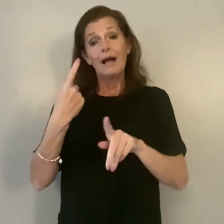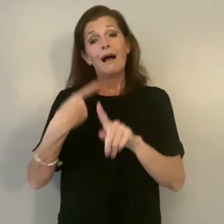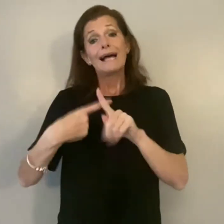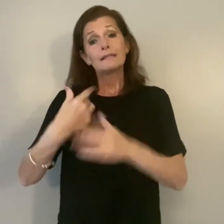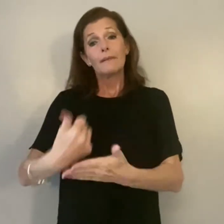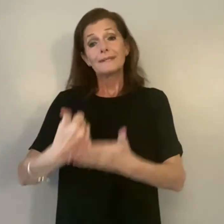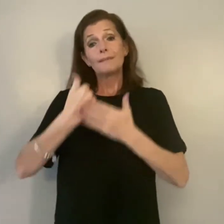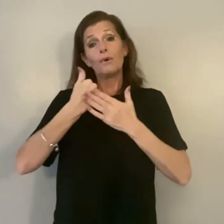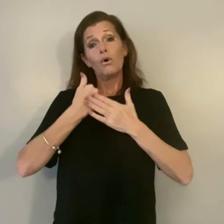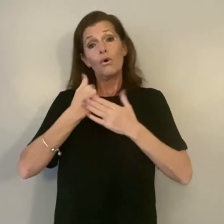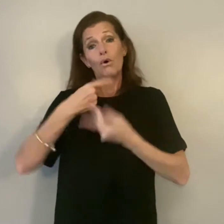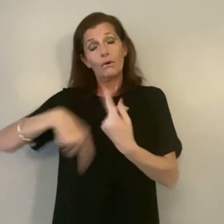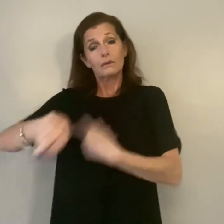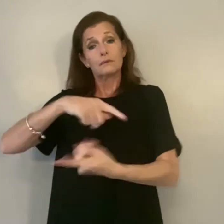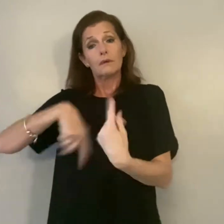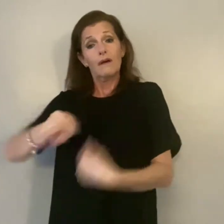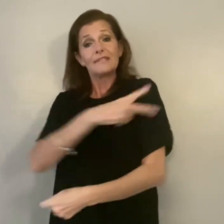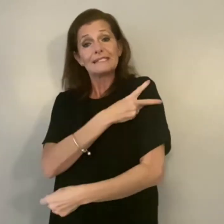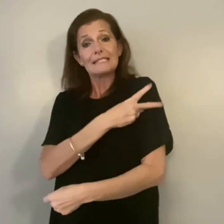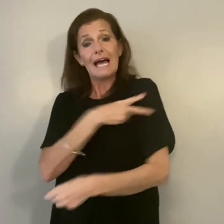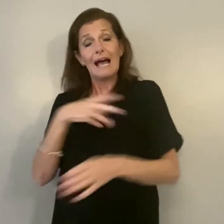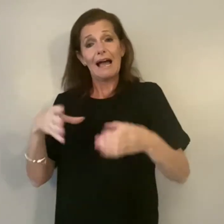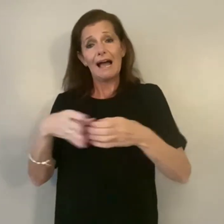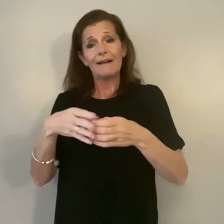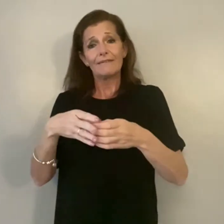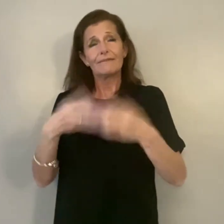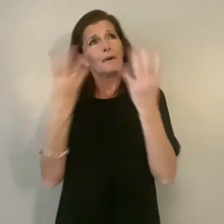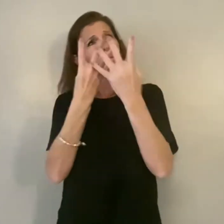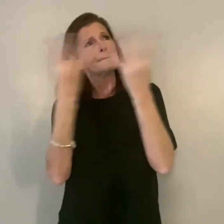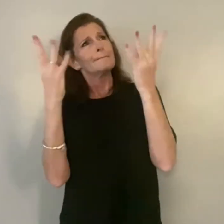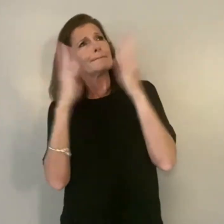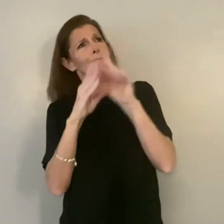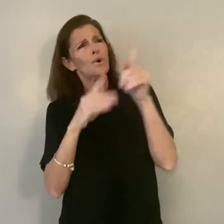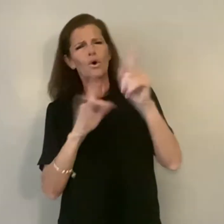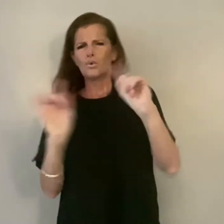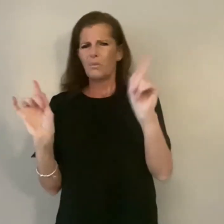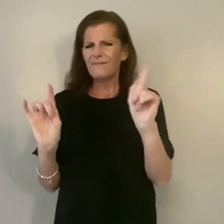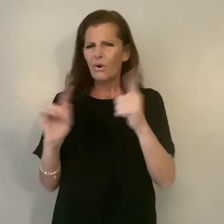And on that side I think, why a board, what's the board for?